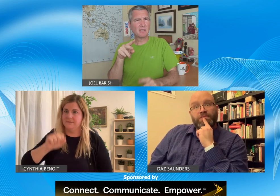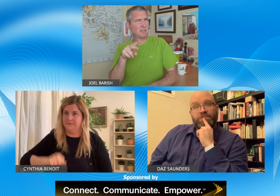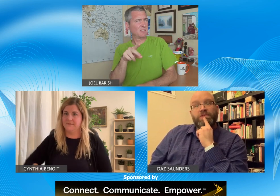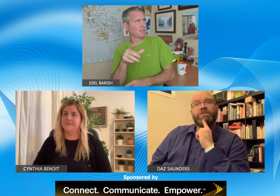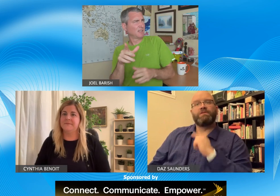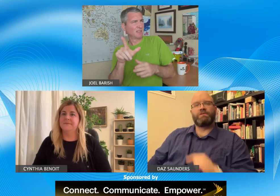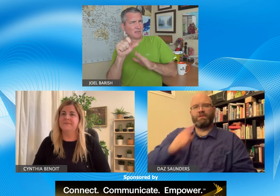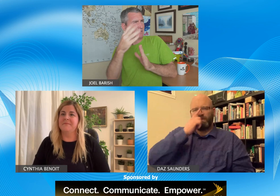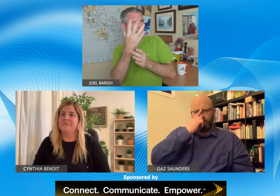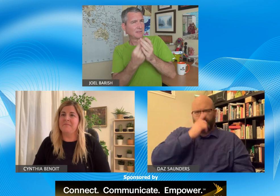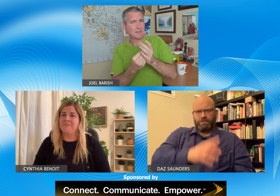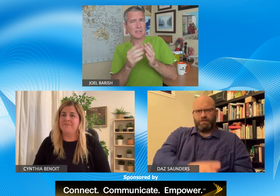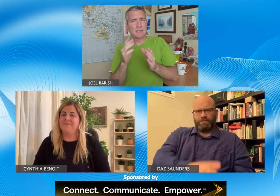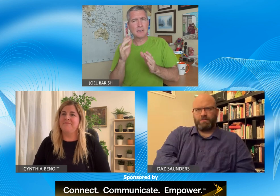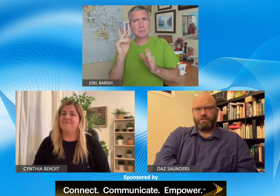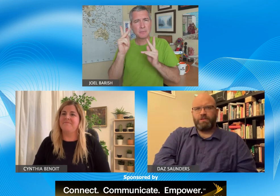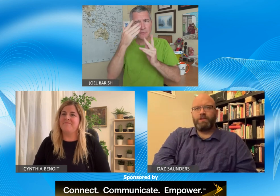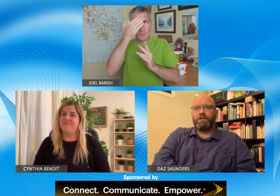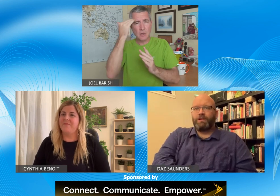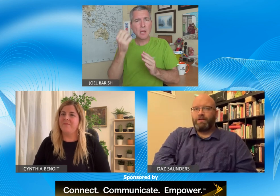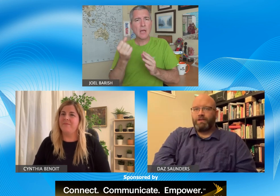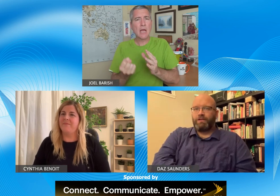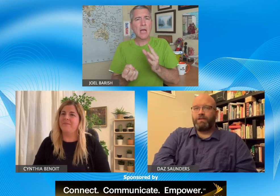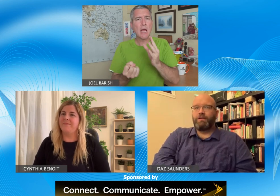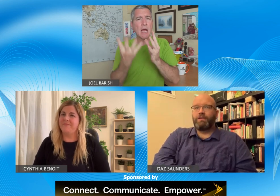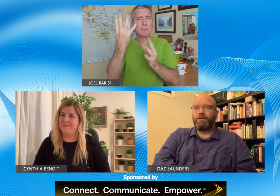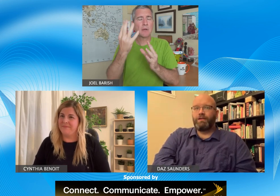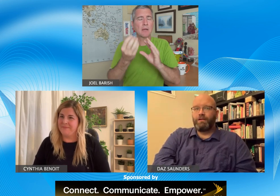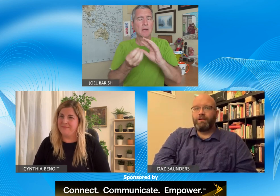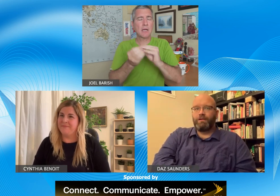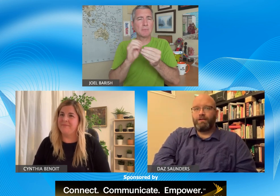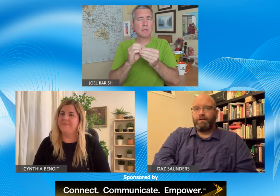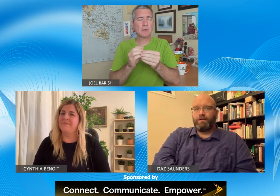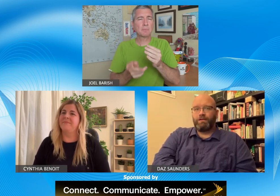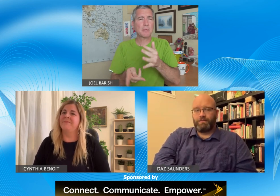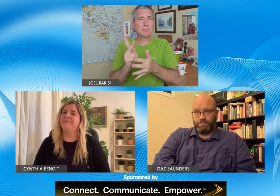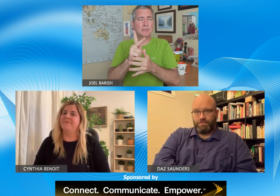Society would now be confused if LSQ disappeared. People keep forgetting how many